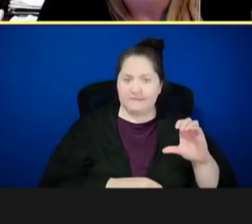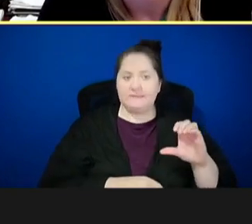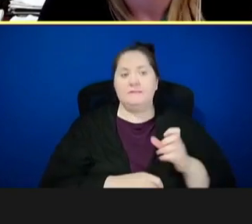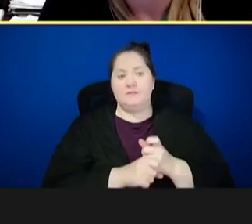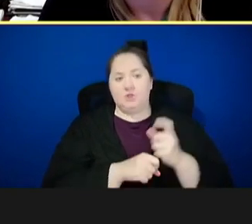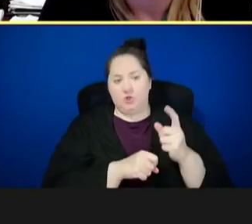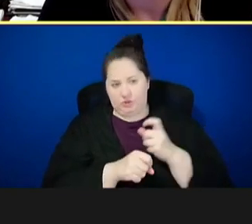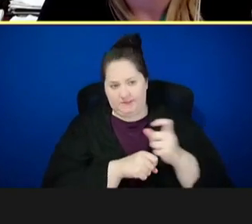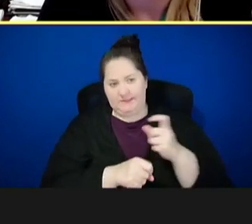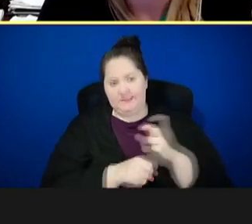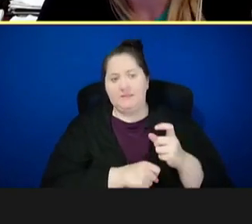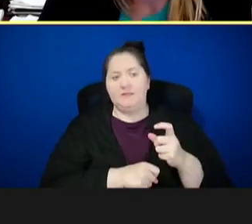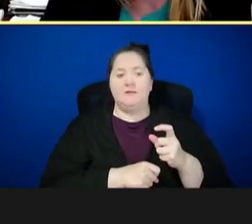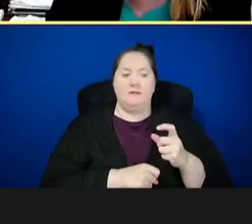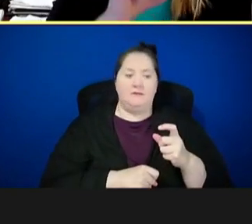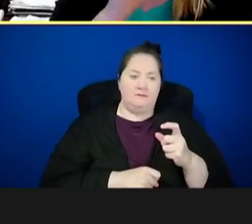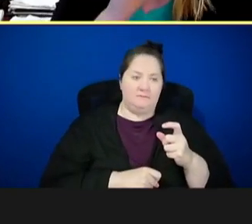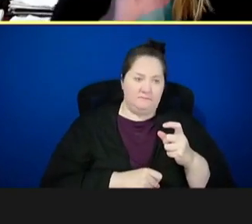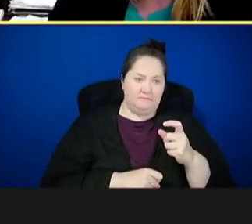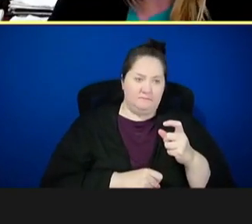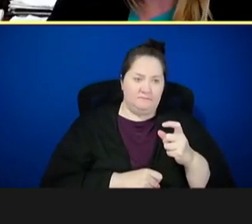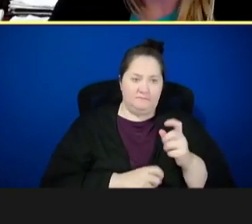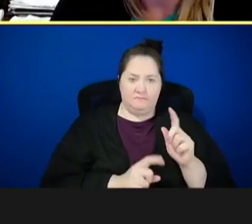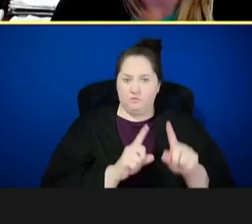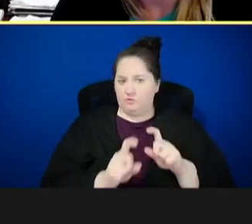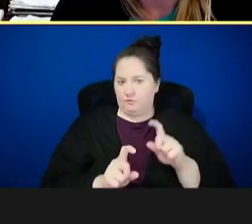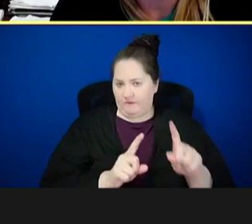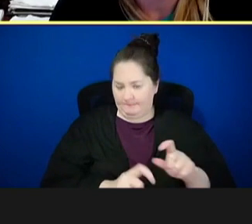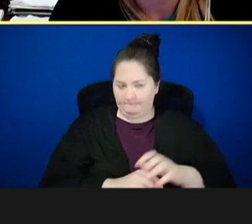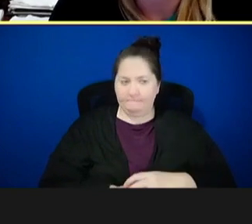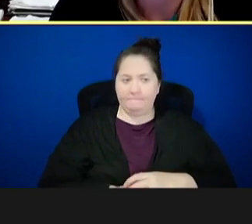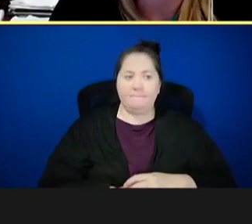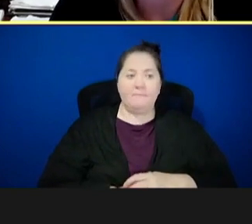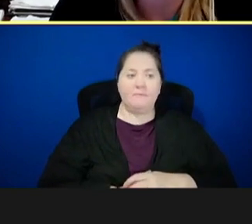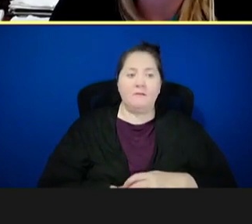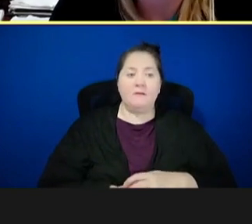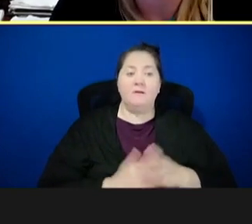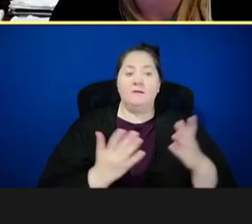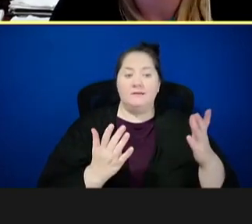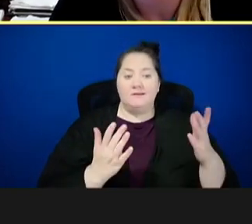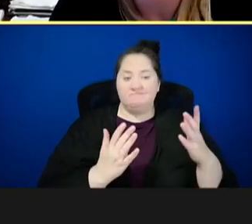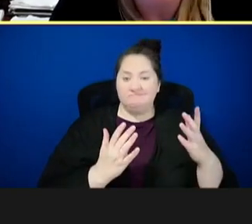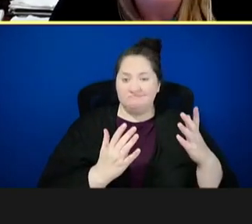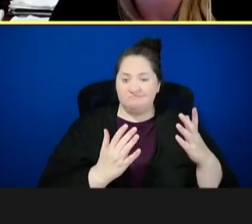Internet panel survey and you can see that there's been a decline in overall flu and Tdap